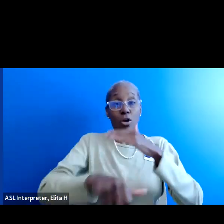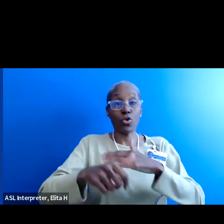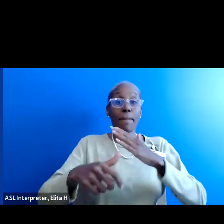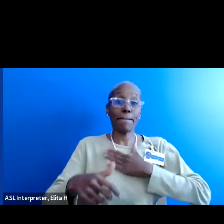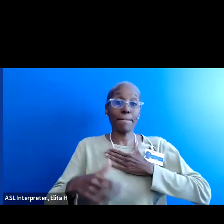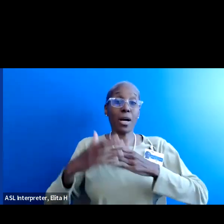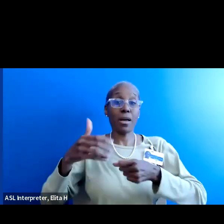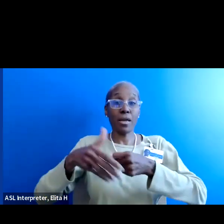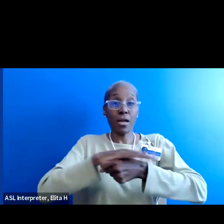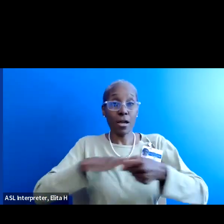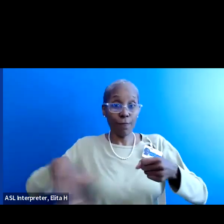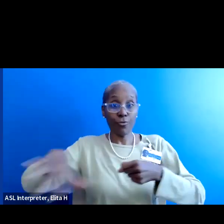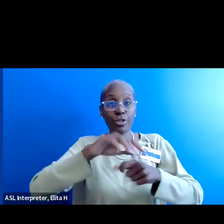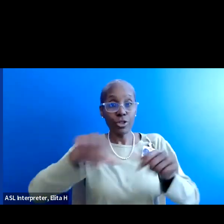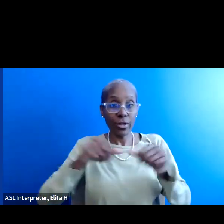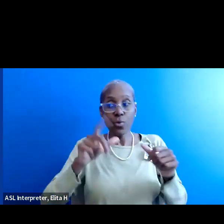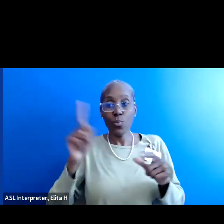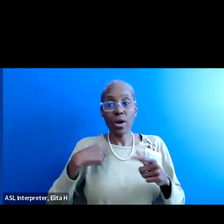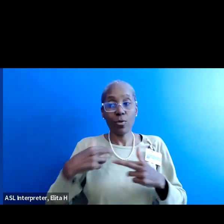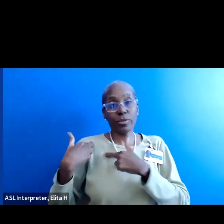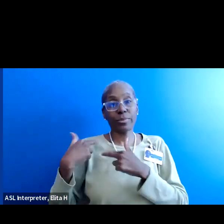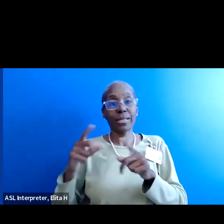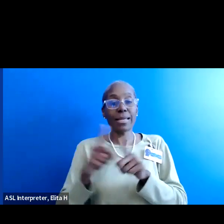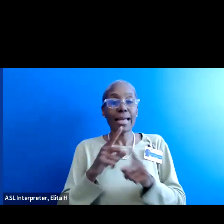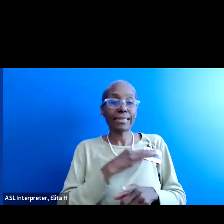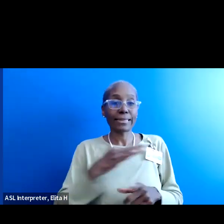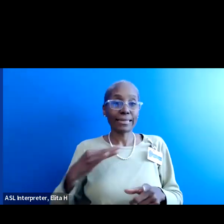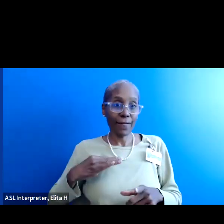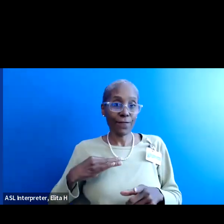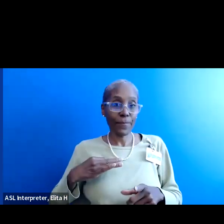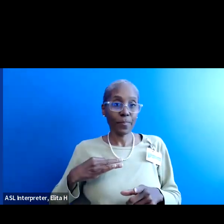coverage area that I was responsible for as a staff ombudsman, I would have